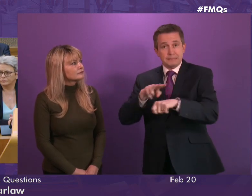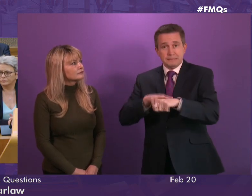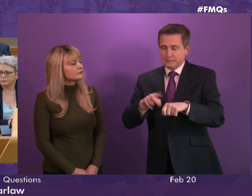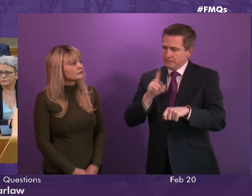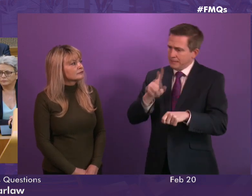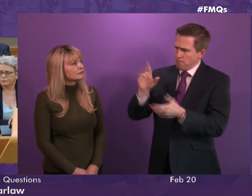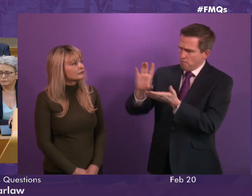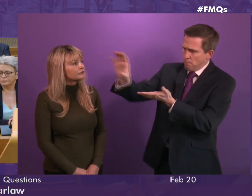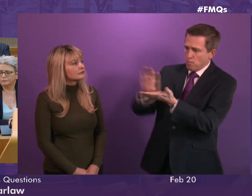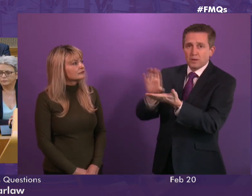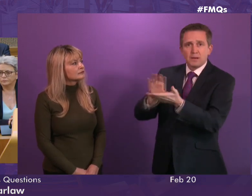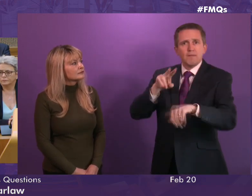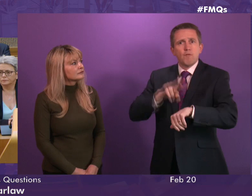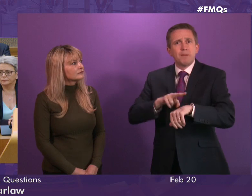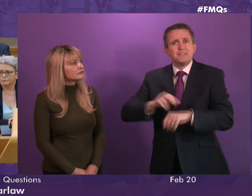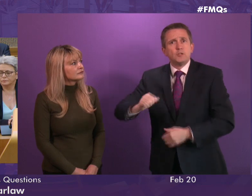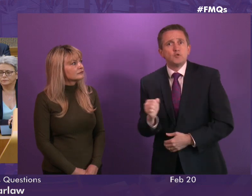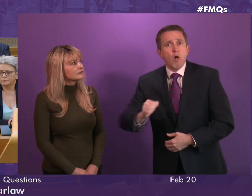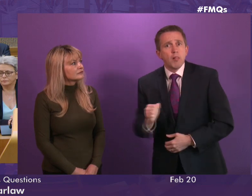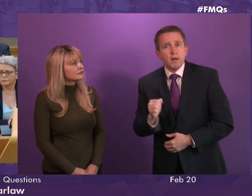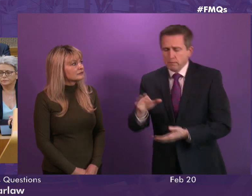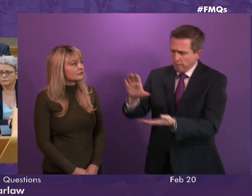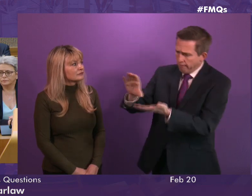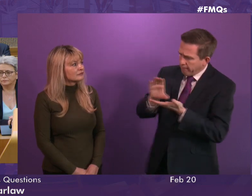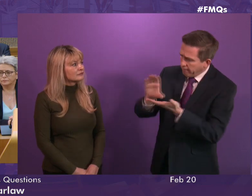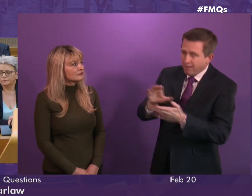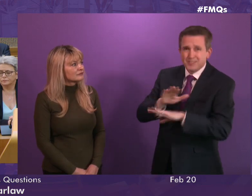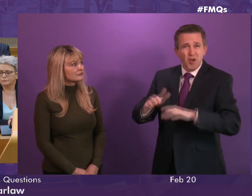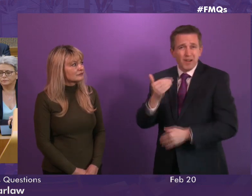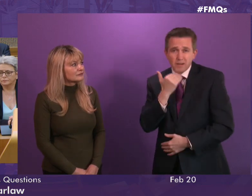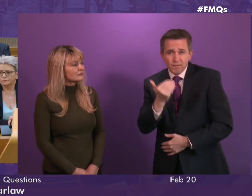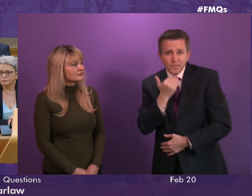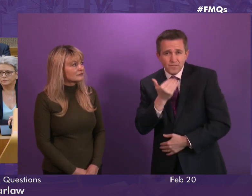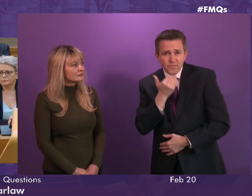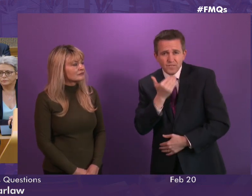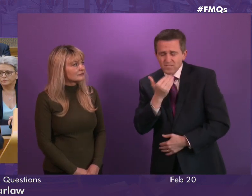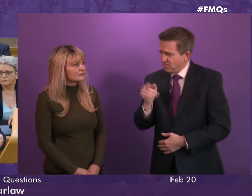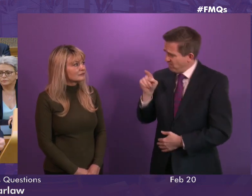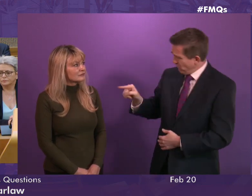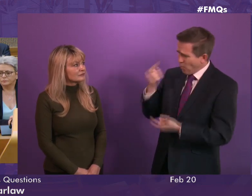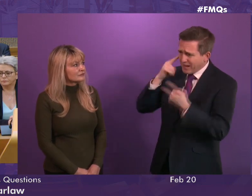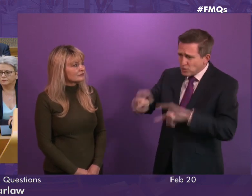budget allocation for policing is wholly inadequate. Why is the First Minister ignoring those warnings?